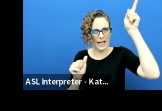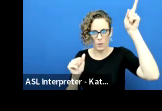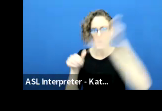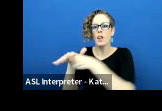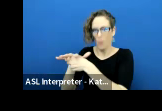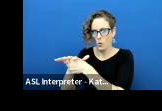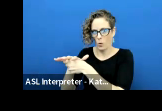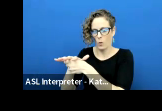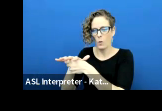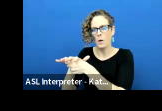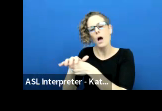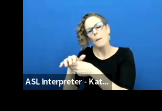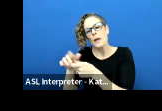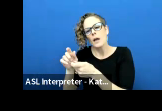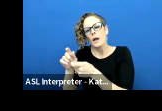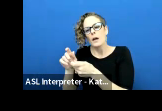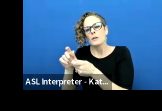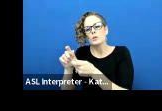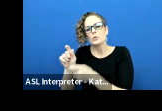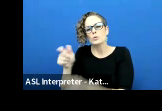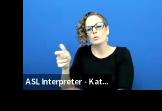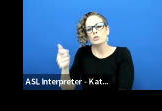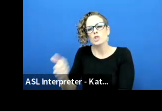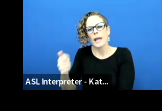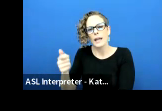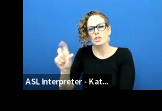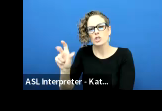change TV channels because well if he doesn't have connectivity he's not going to have a TV channel